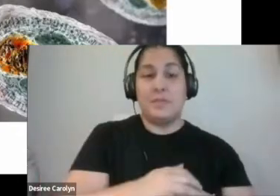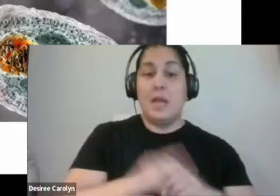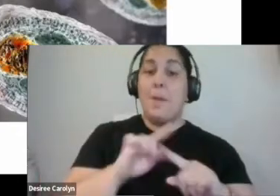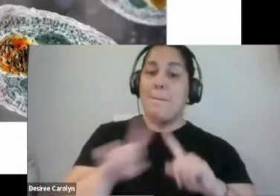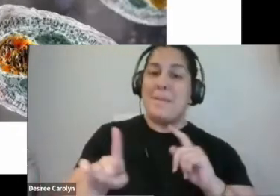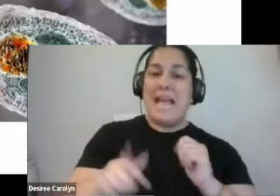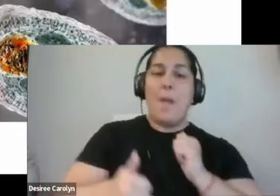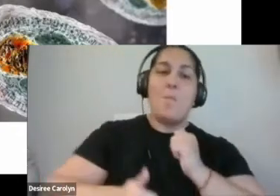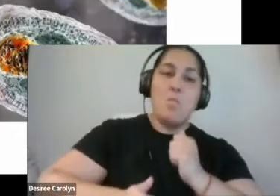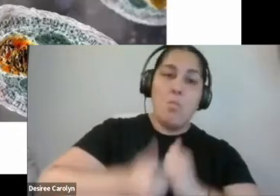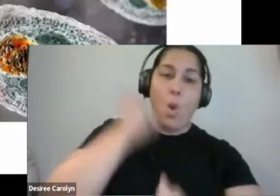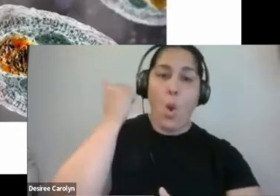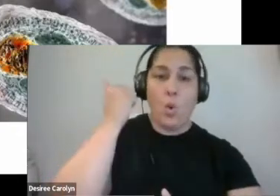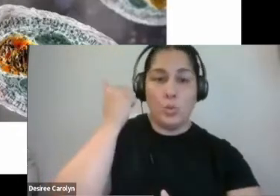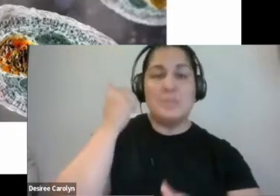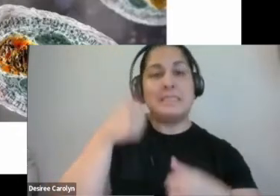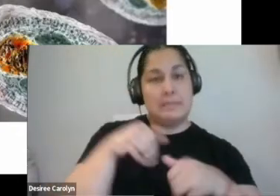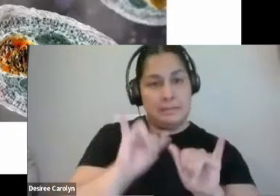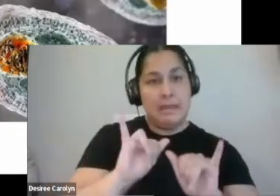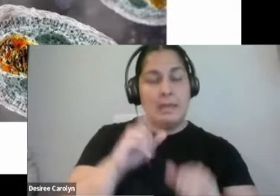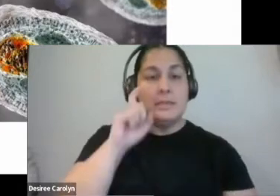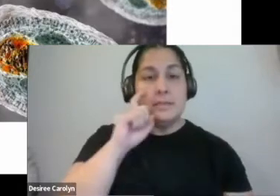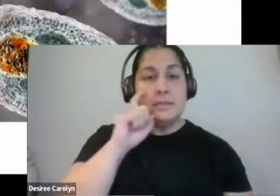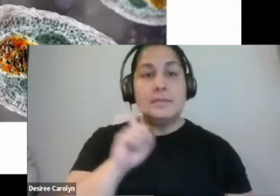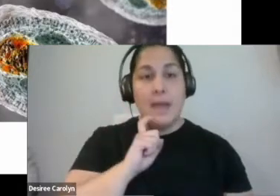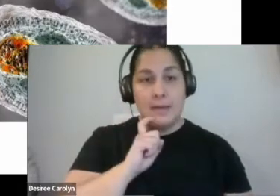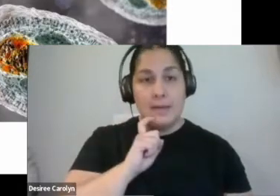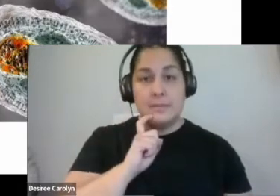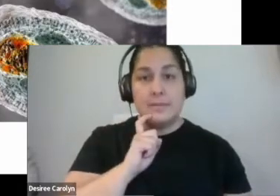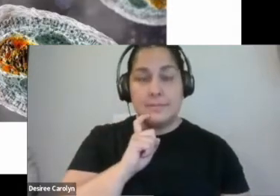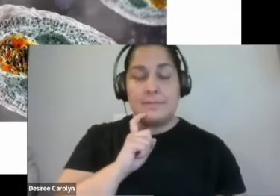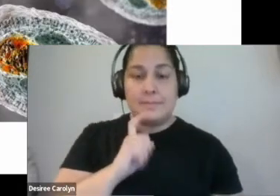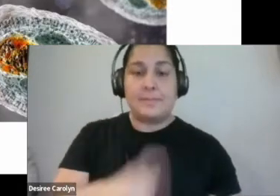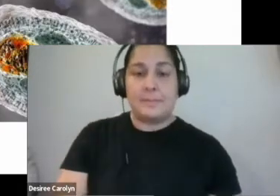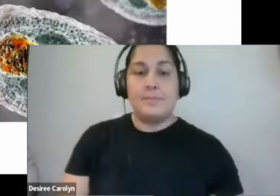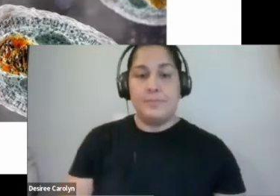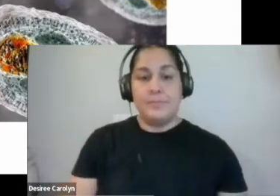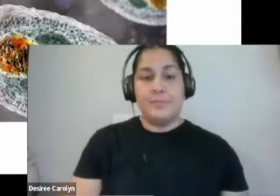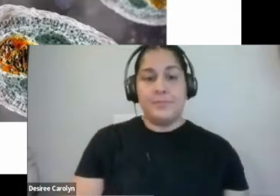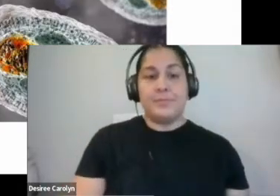vast majority is still sexual contacts. And so talking about other aspects of transmission,